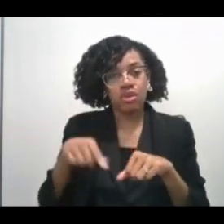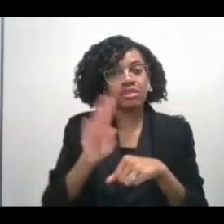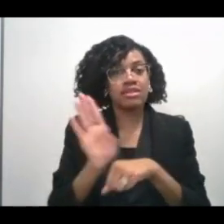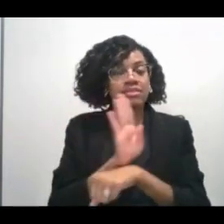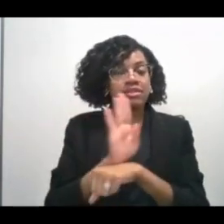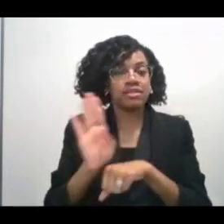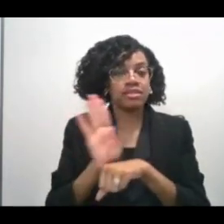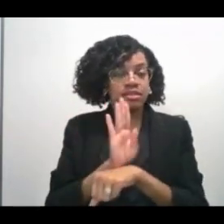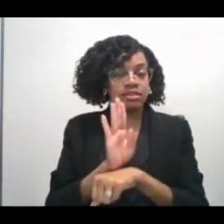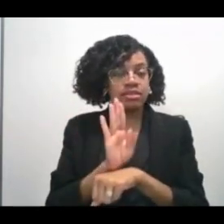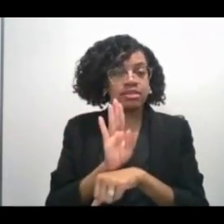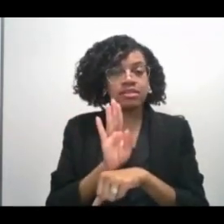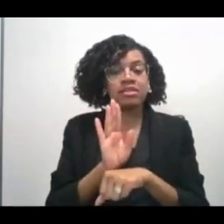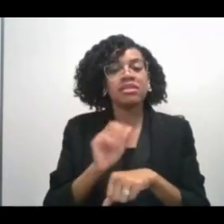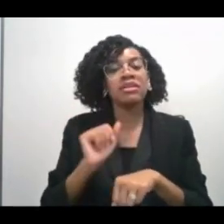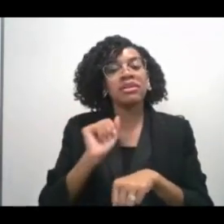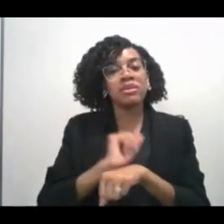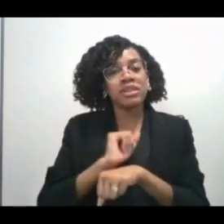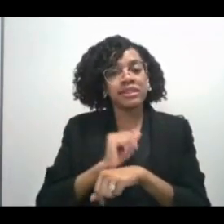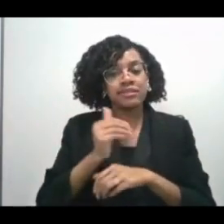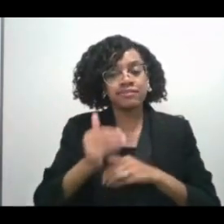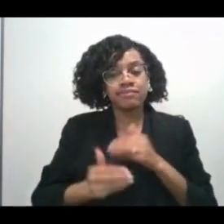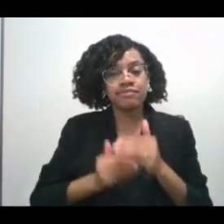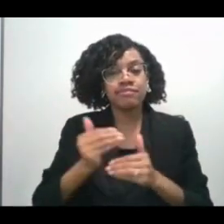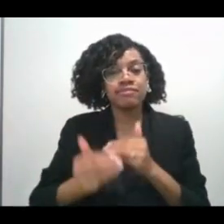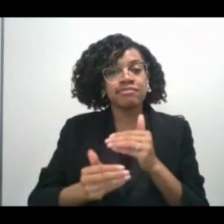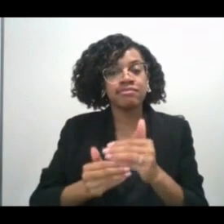working towards a shared climate resilience goal.